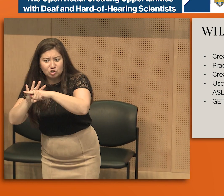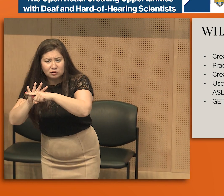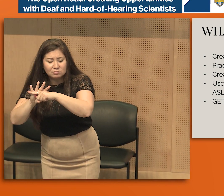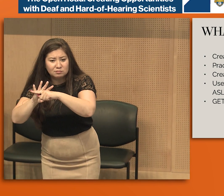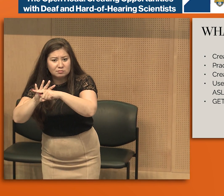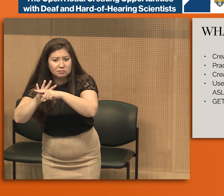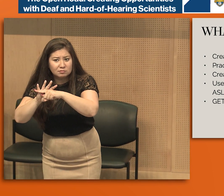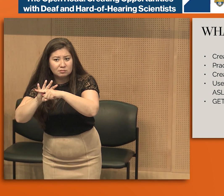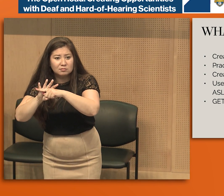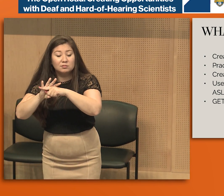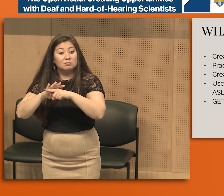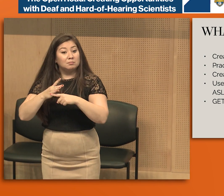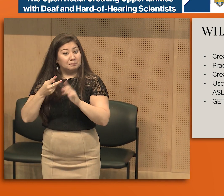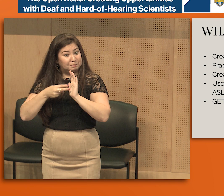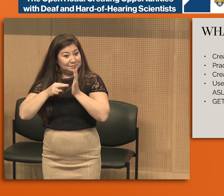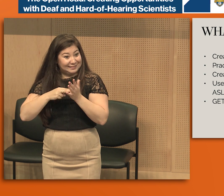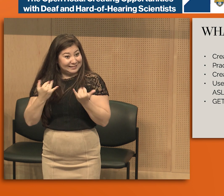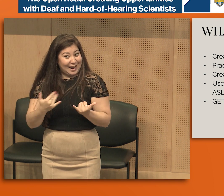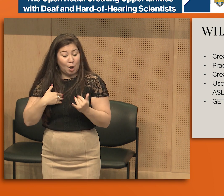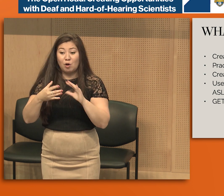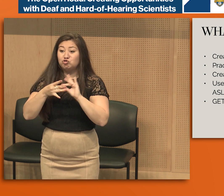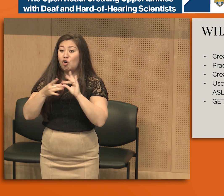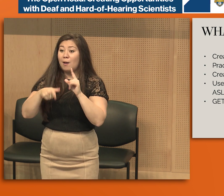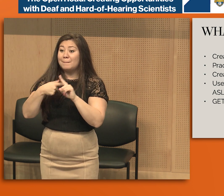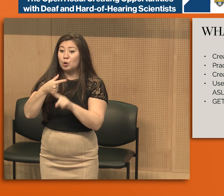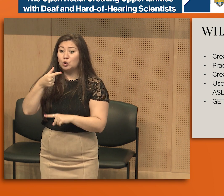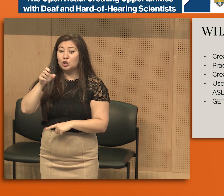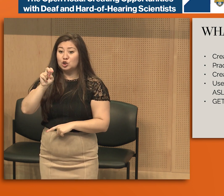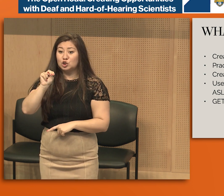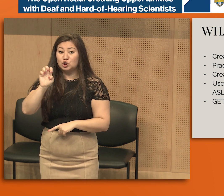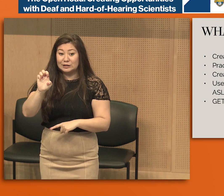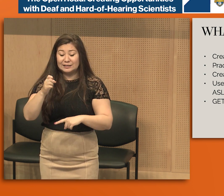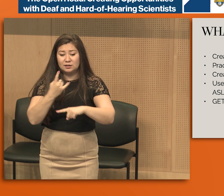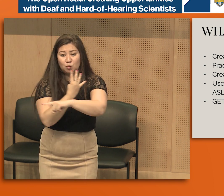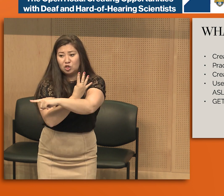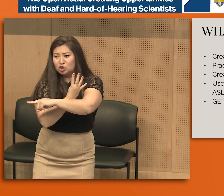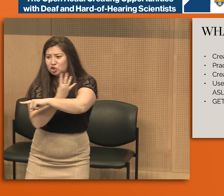Perhaps changing the way you sign "mutation" would make more sense,